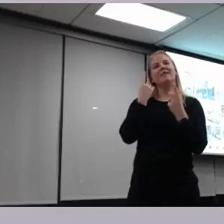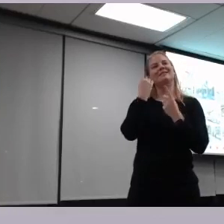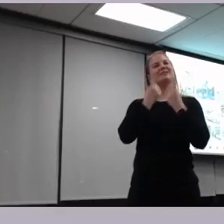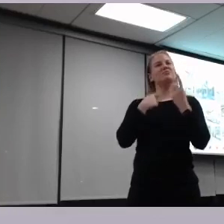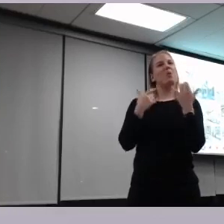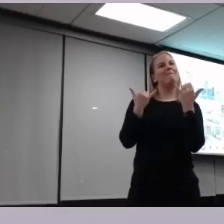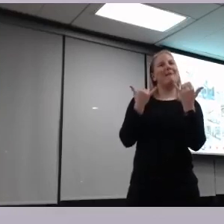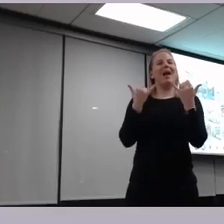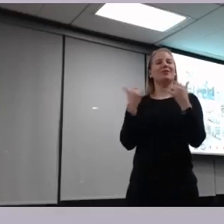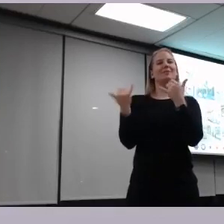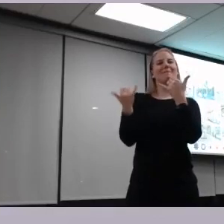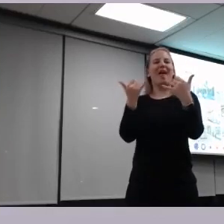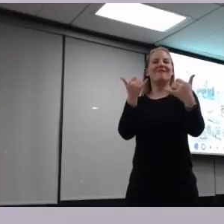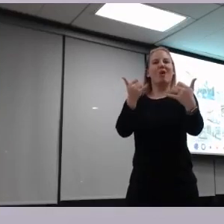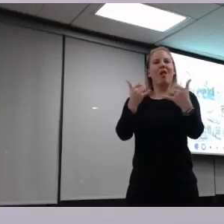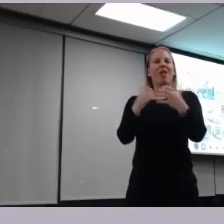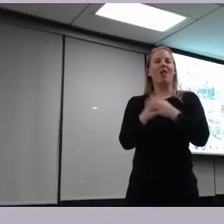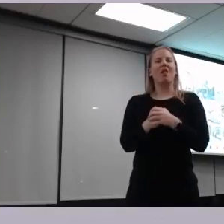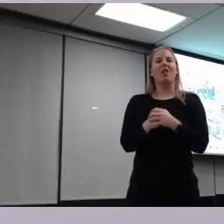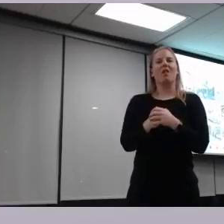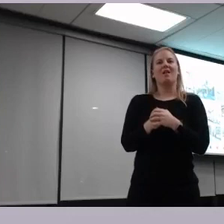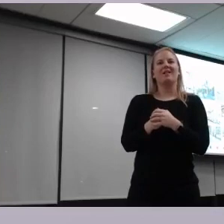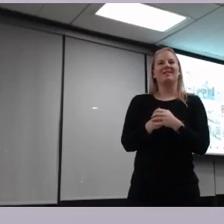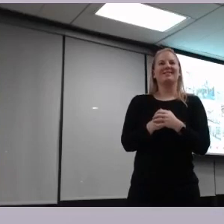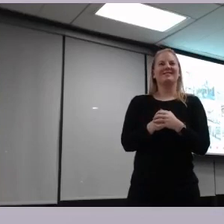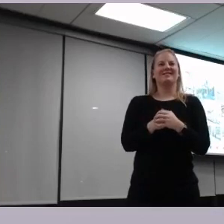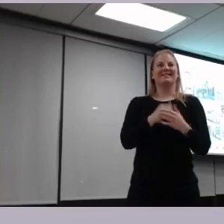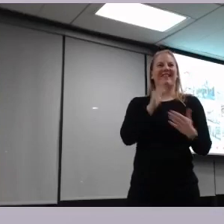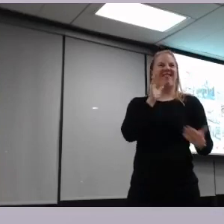look also thinking century the more pastel colors